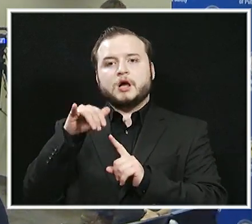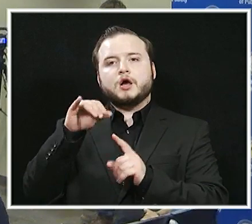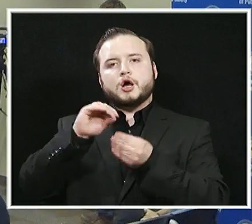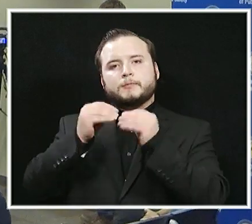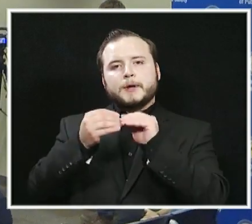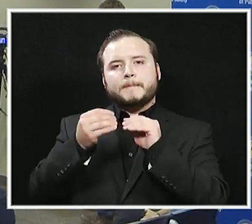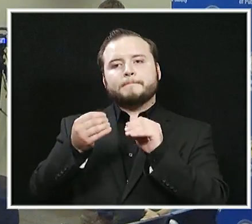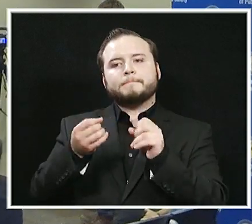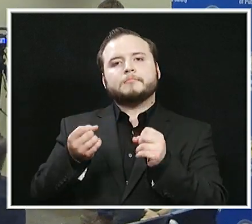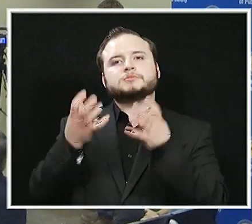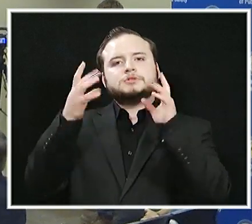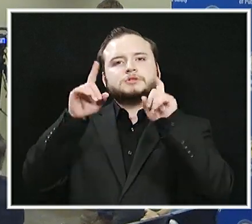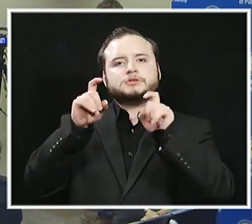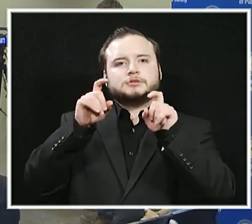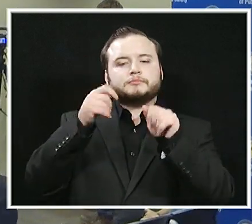[ off mic ]